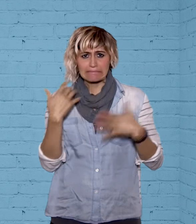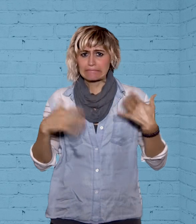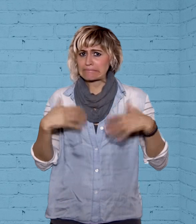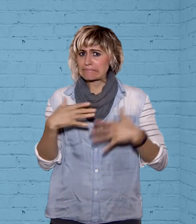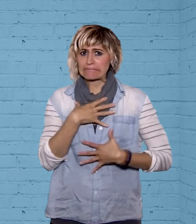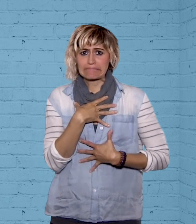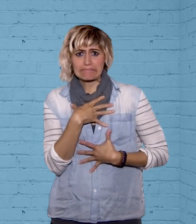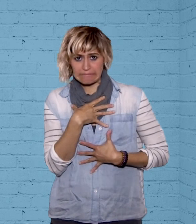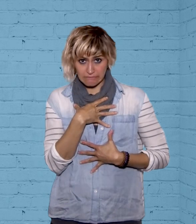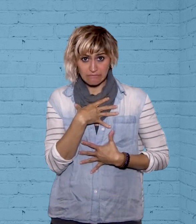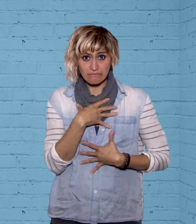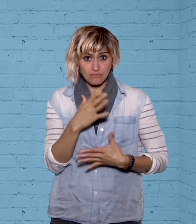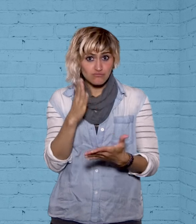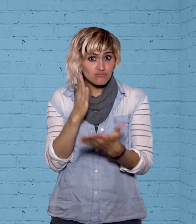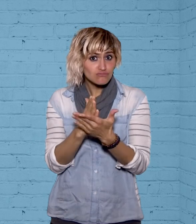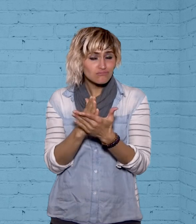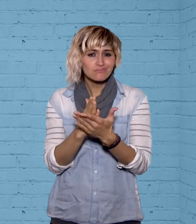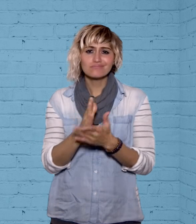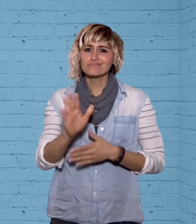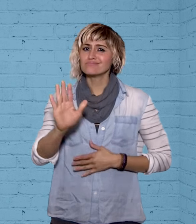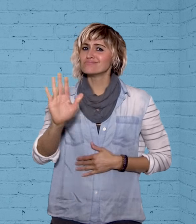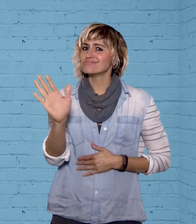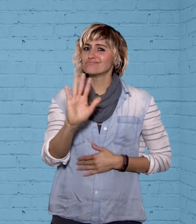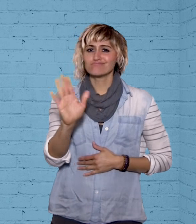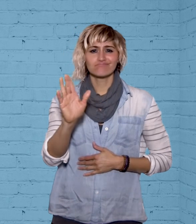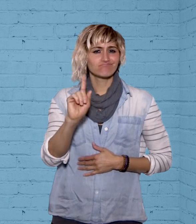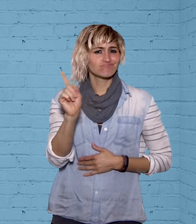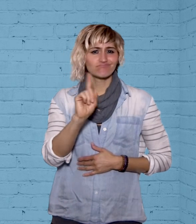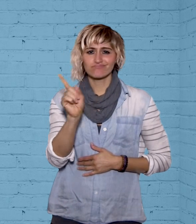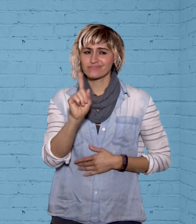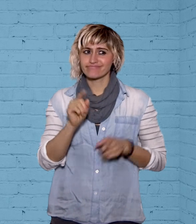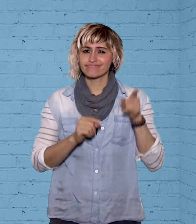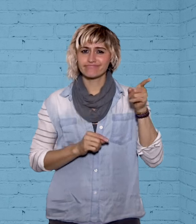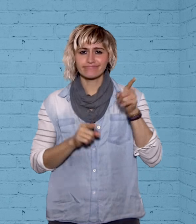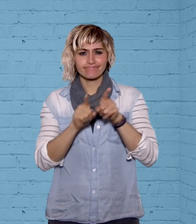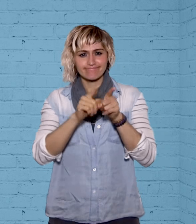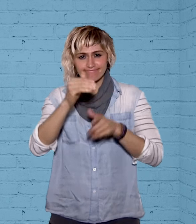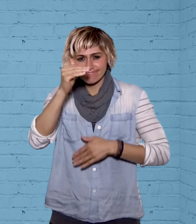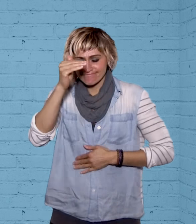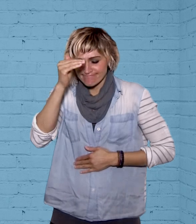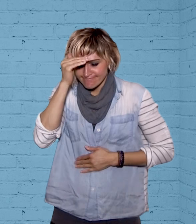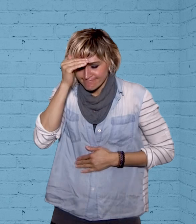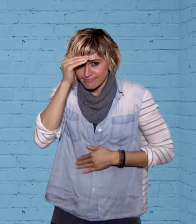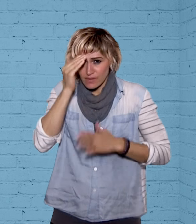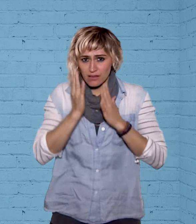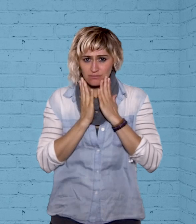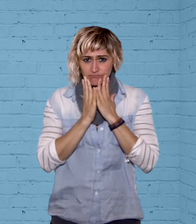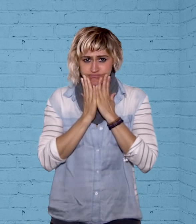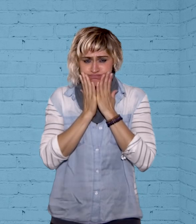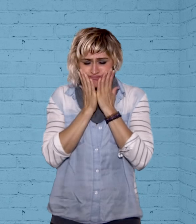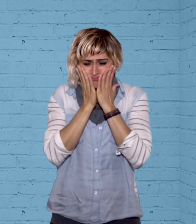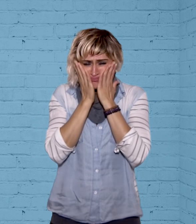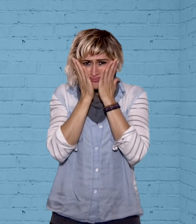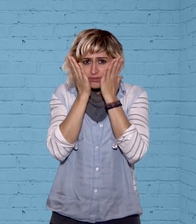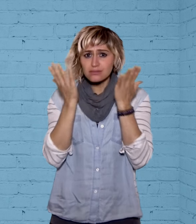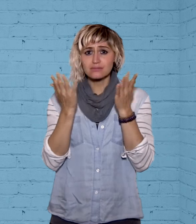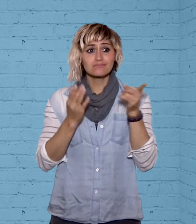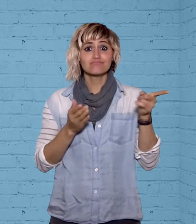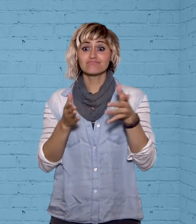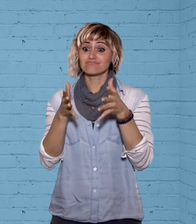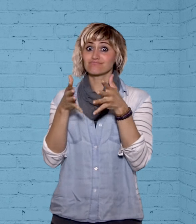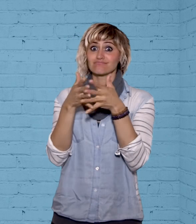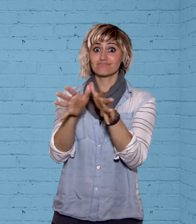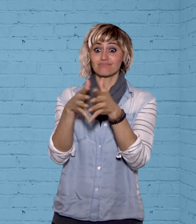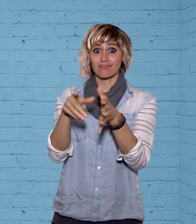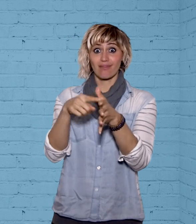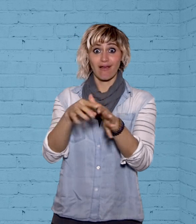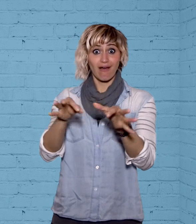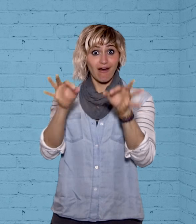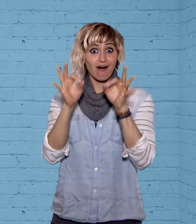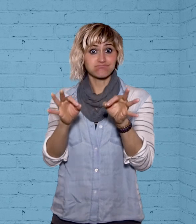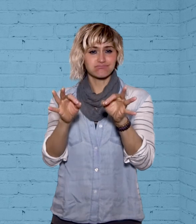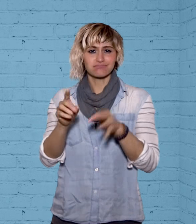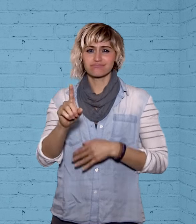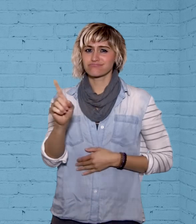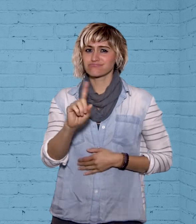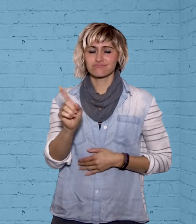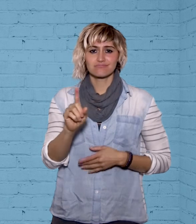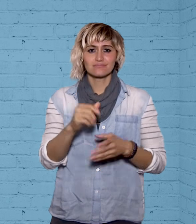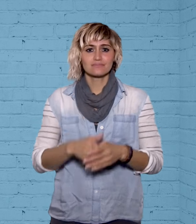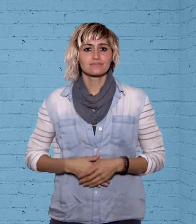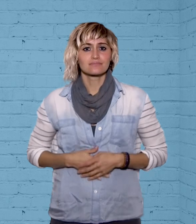Actually, to their shame, they lied. They were